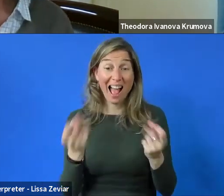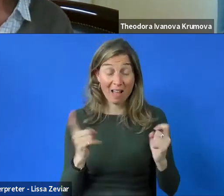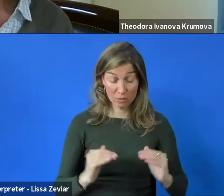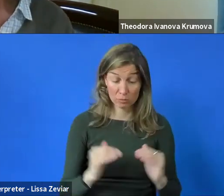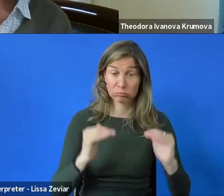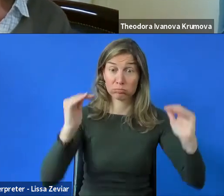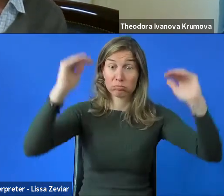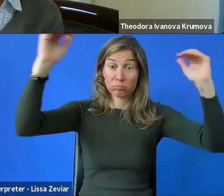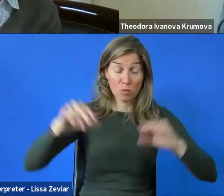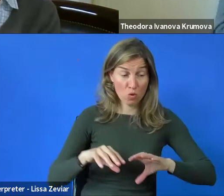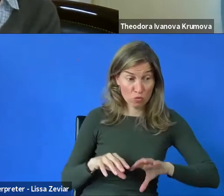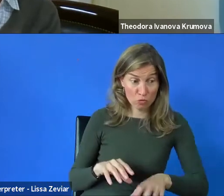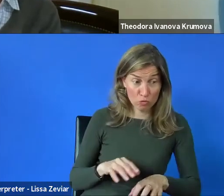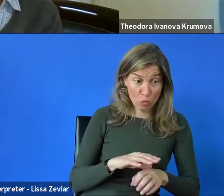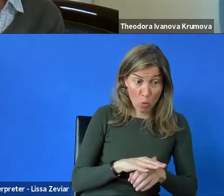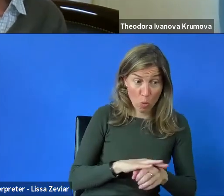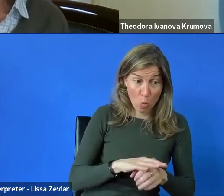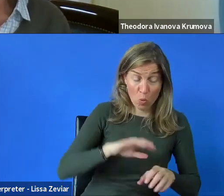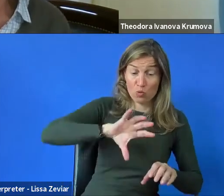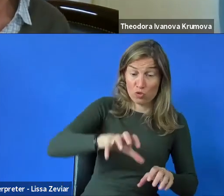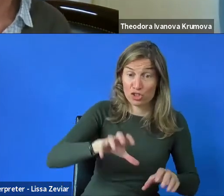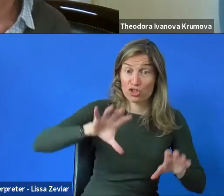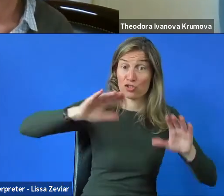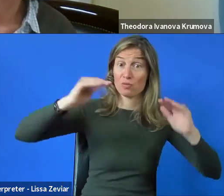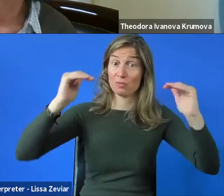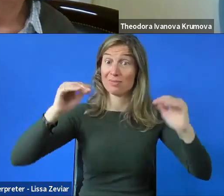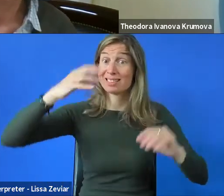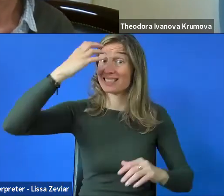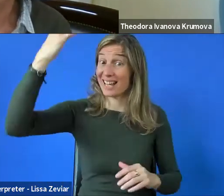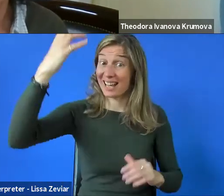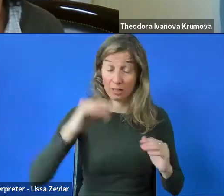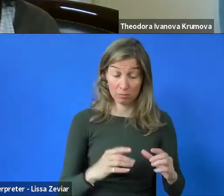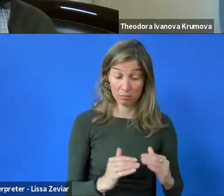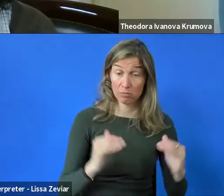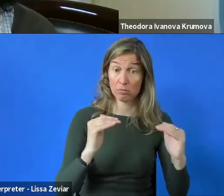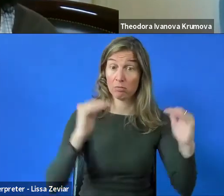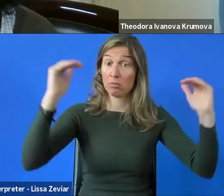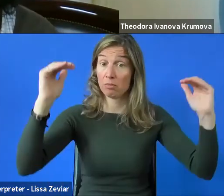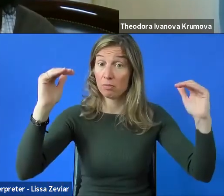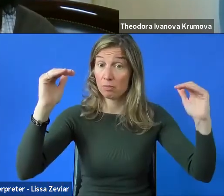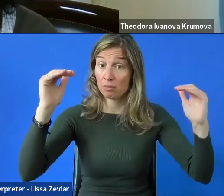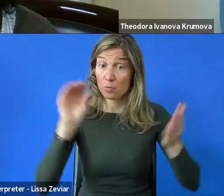and all of the state parties, one measure they are requesting is